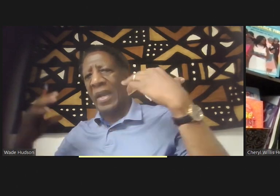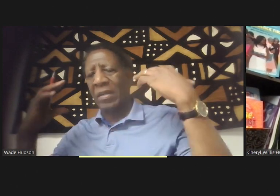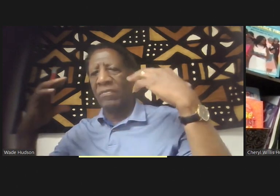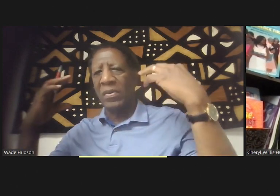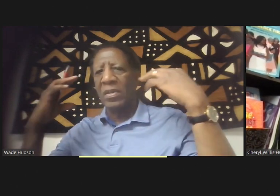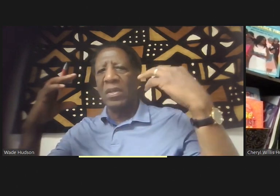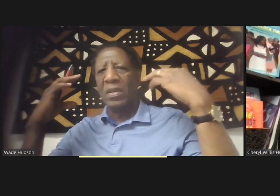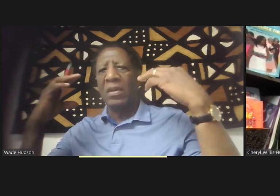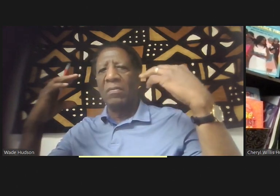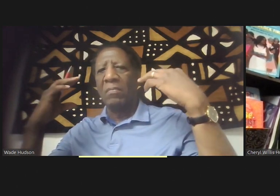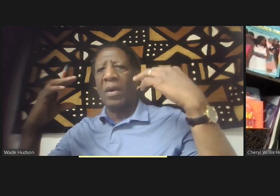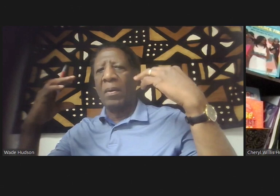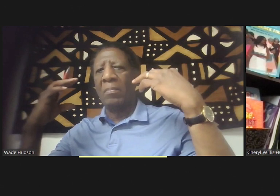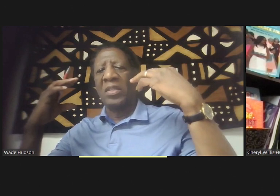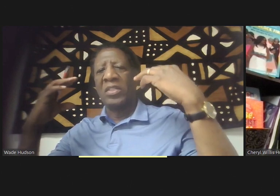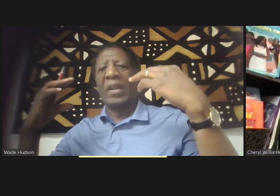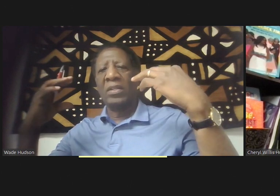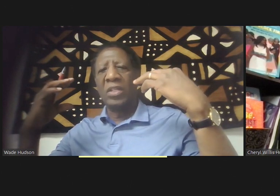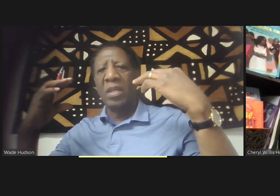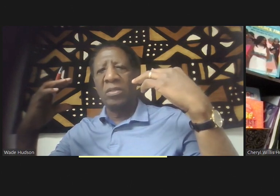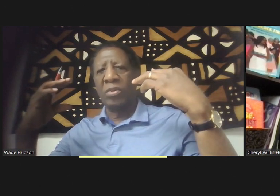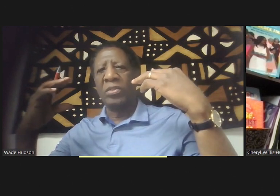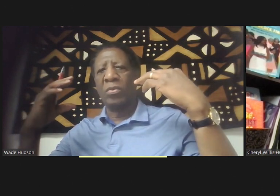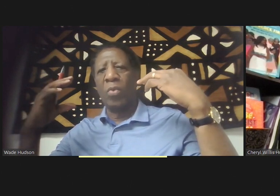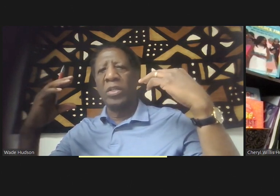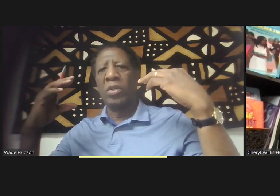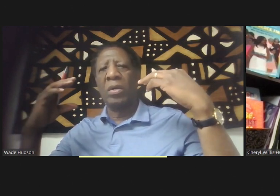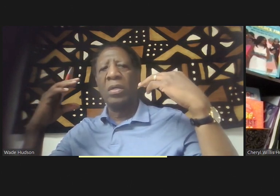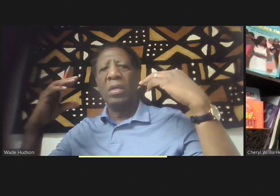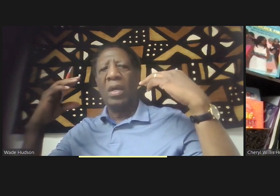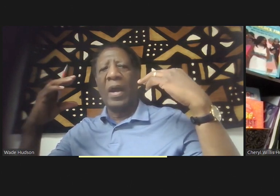kind of mentality in terms of what you're--